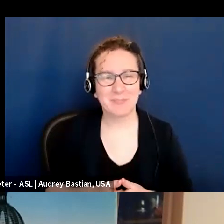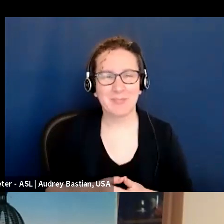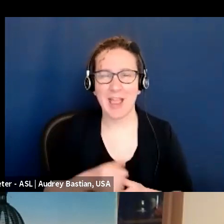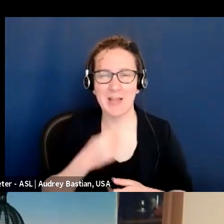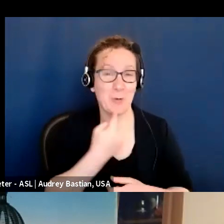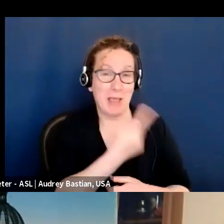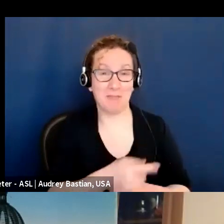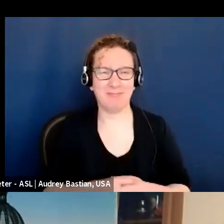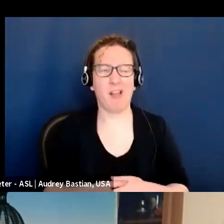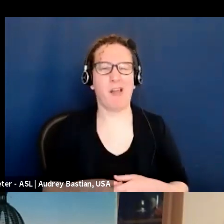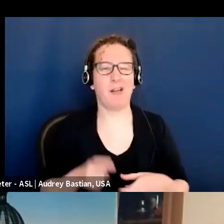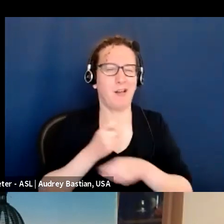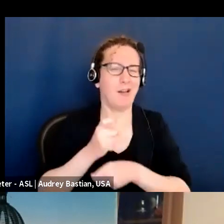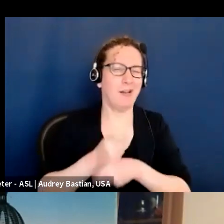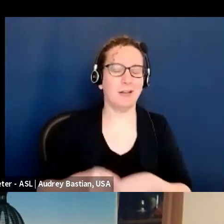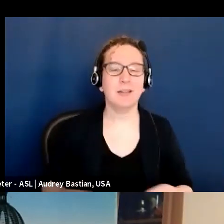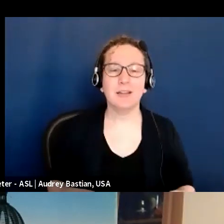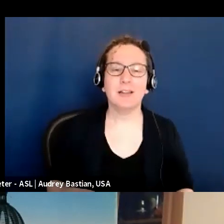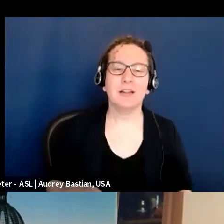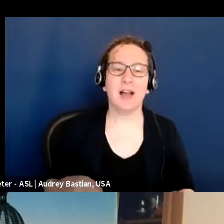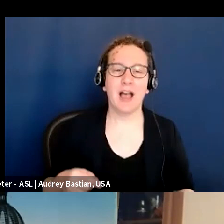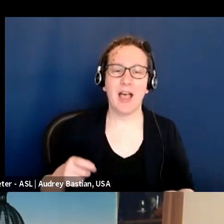them until I needed a ride to the interview. And they're like, wait, you applied for